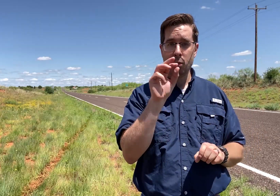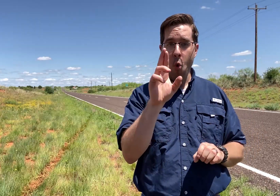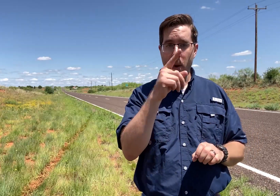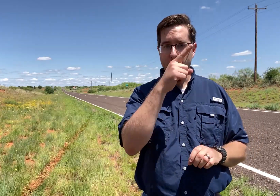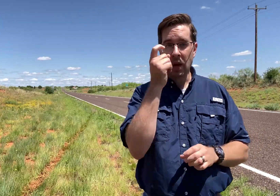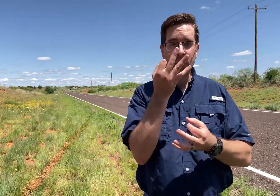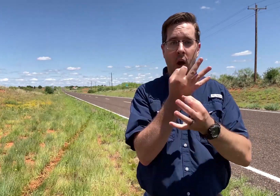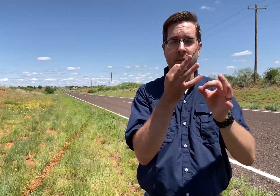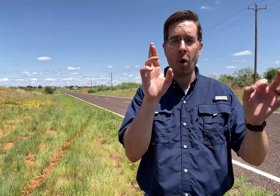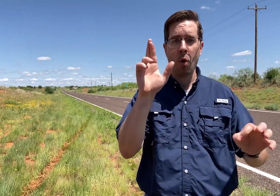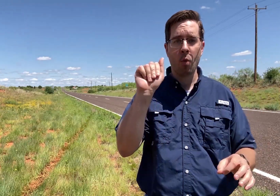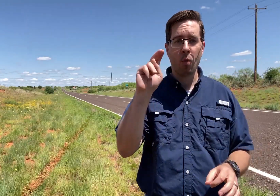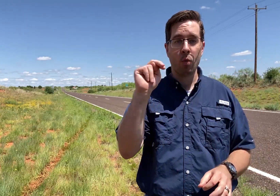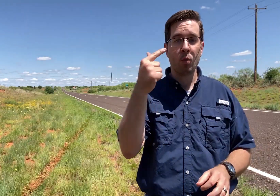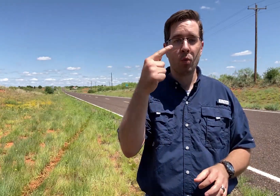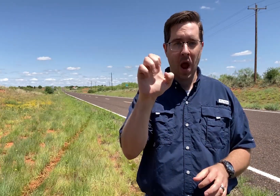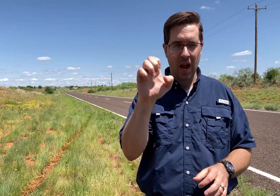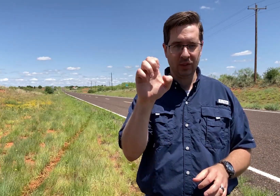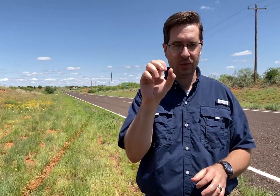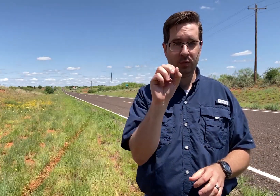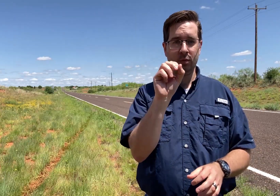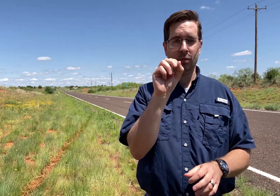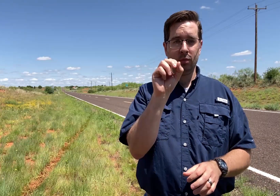or because it was free range?